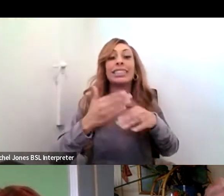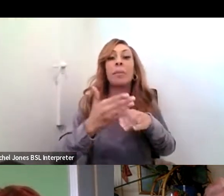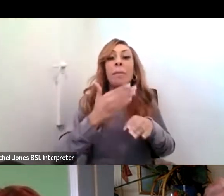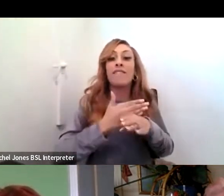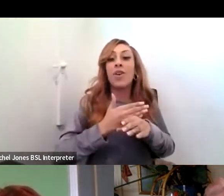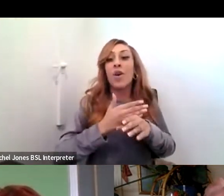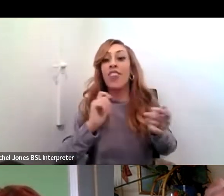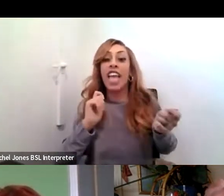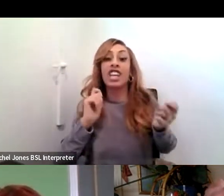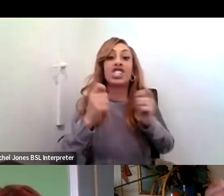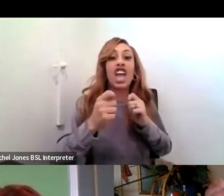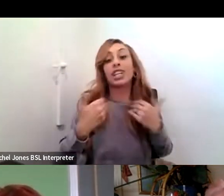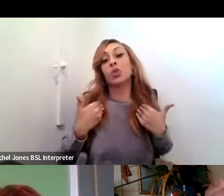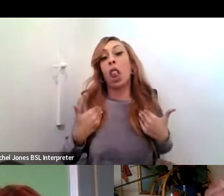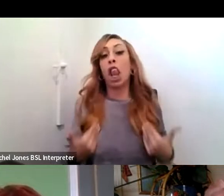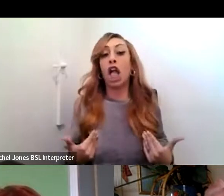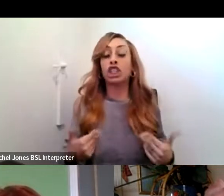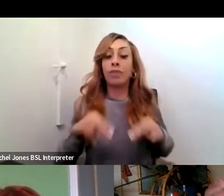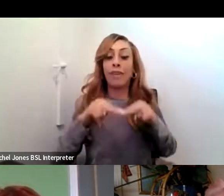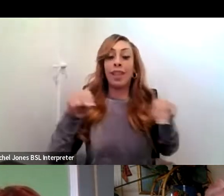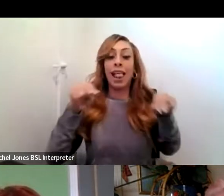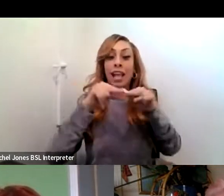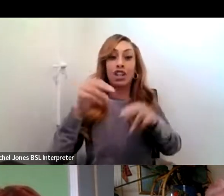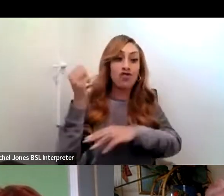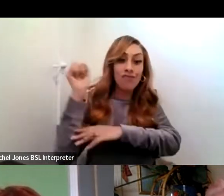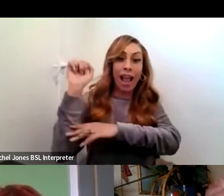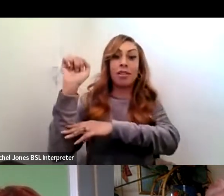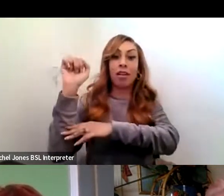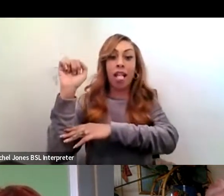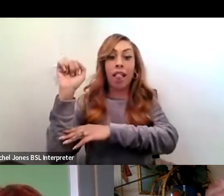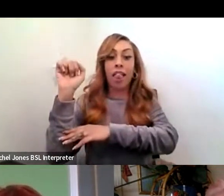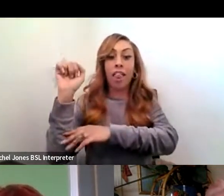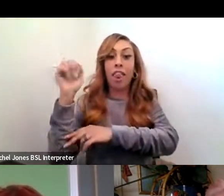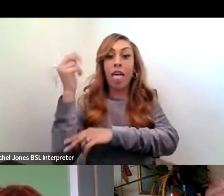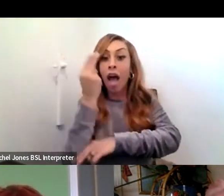And we ran a radical art spa, underneath London Bridge station,